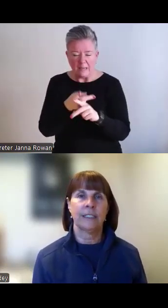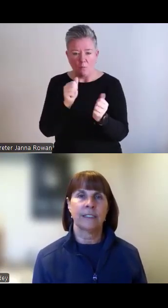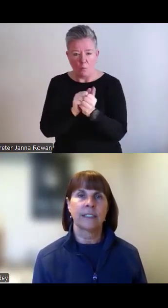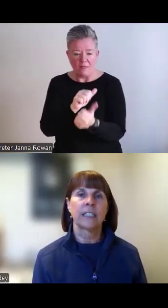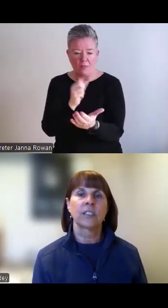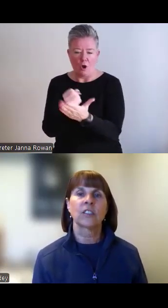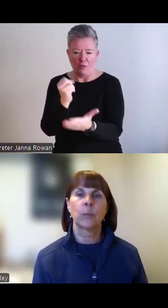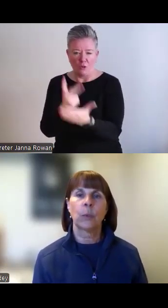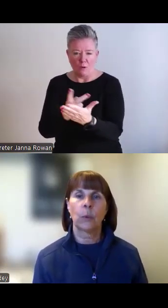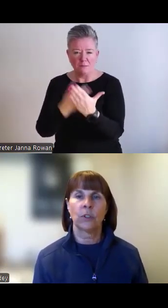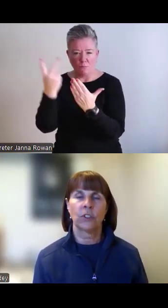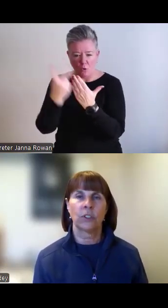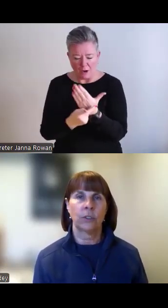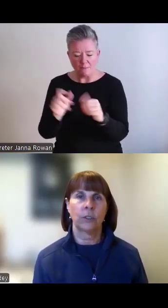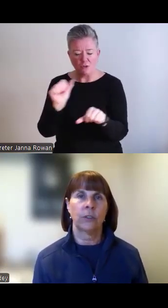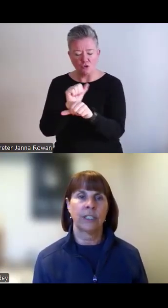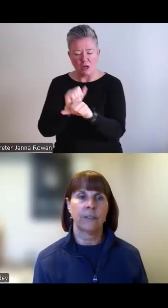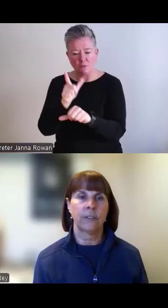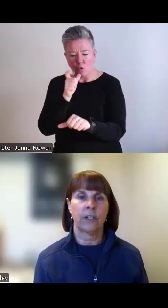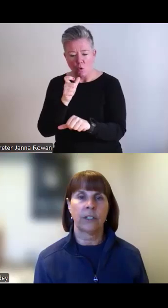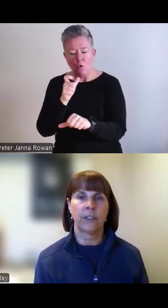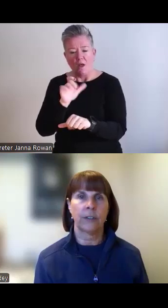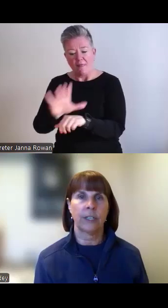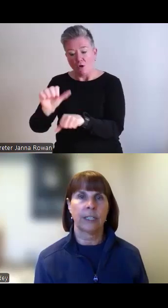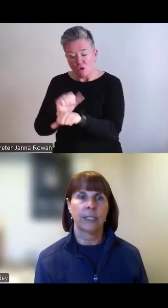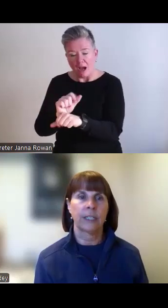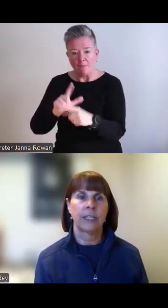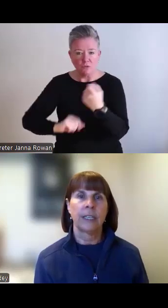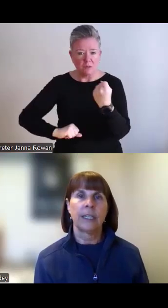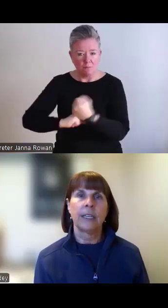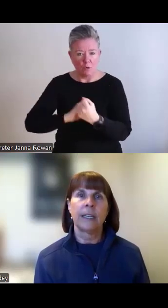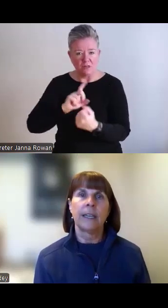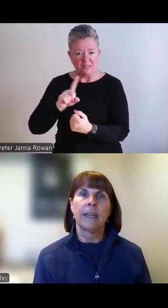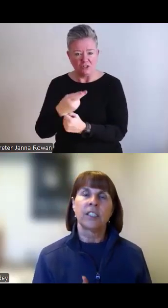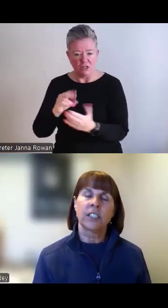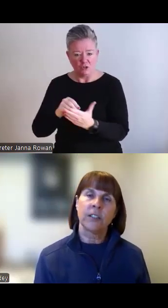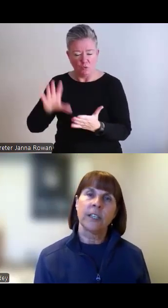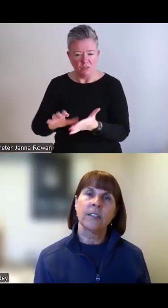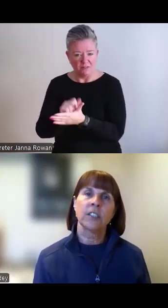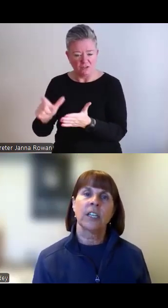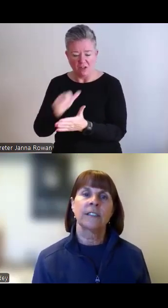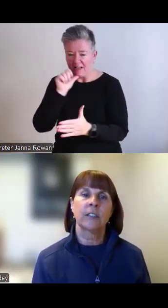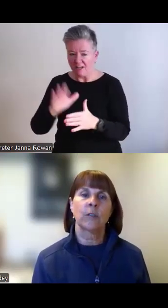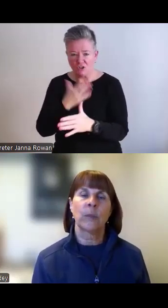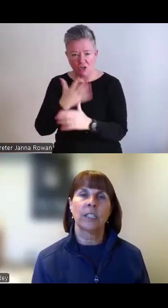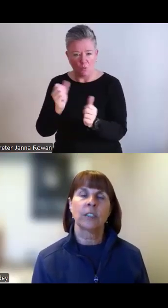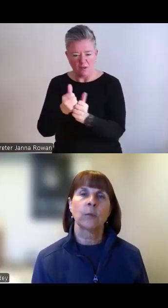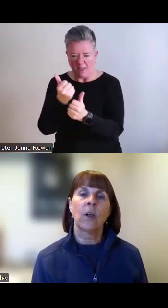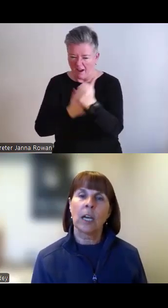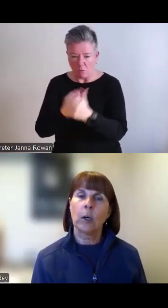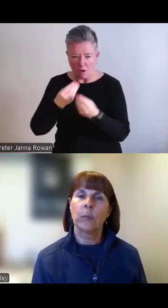it is to support children who are deaf or hard of hearing. Sharing their child's information will